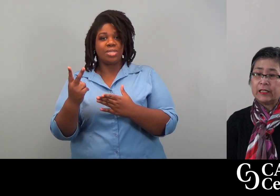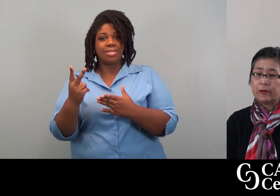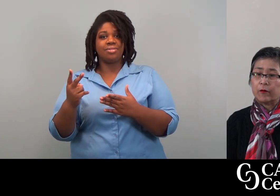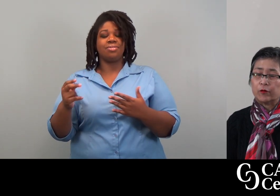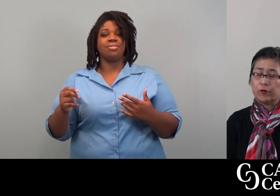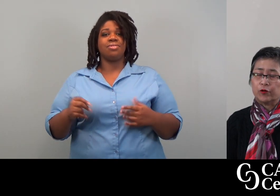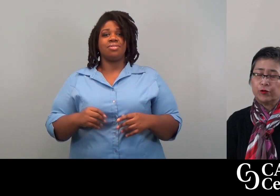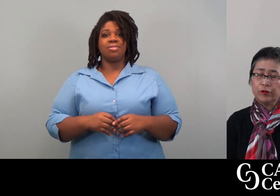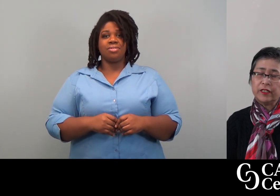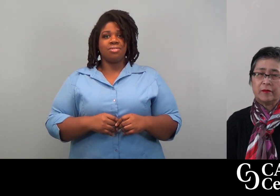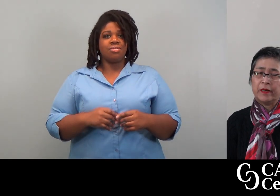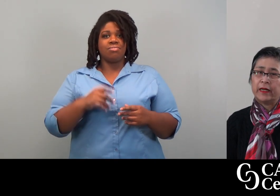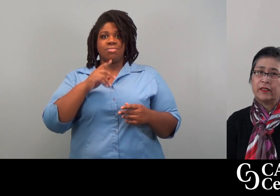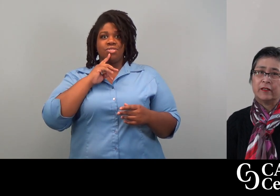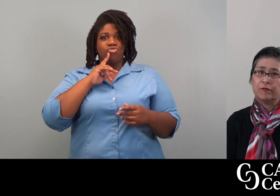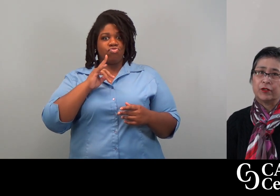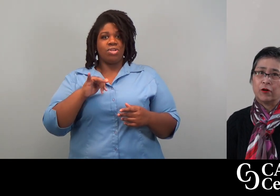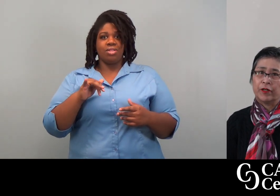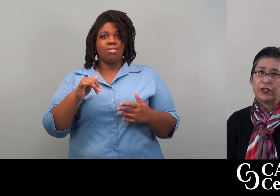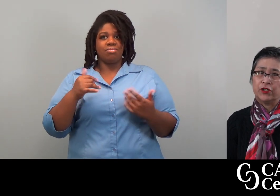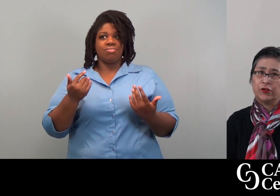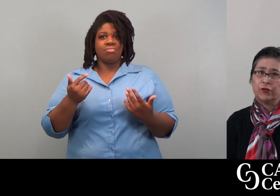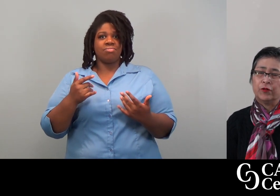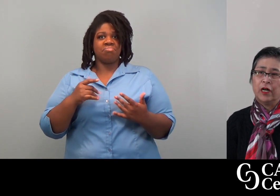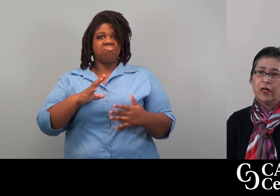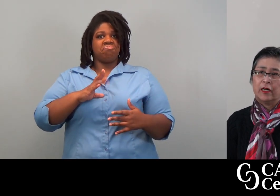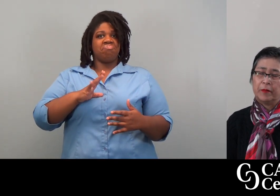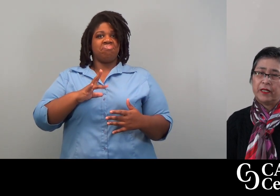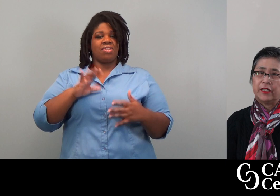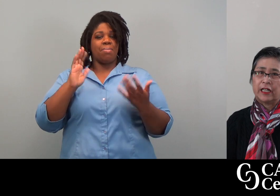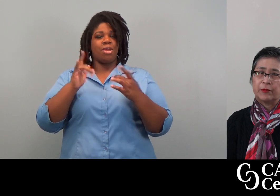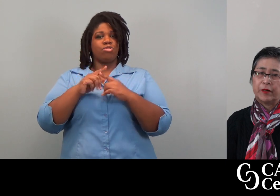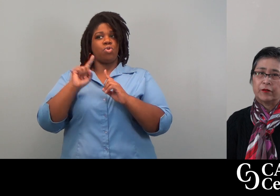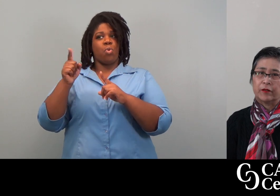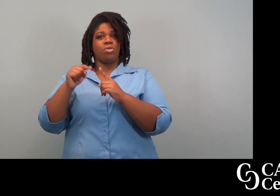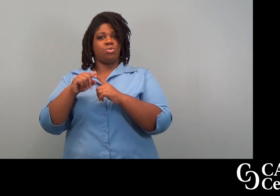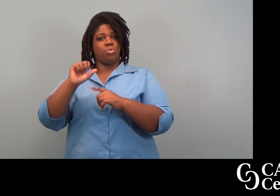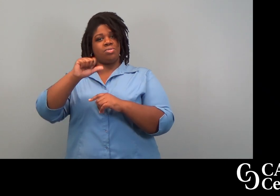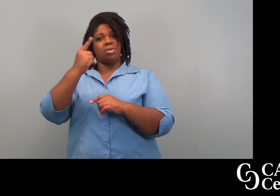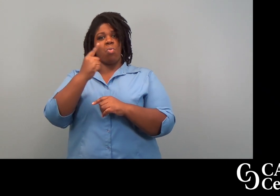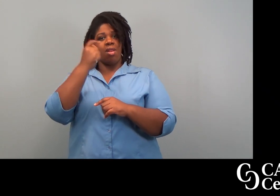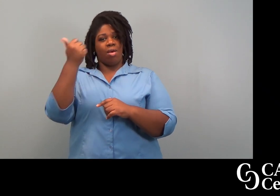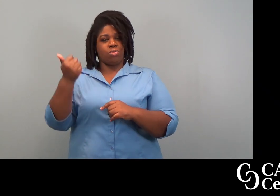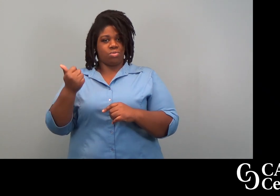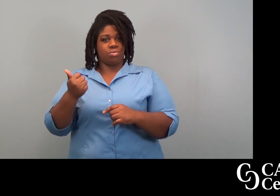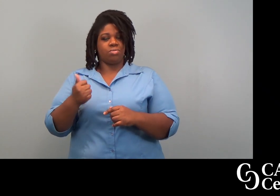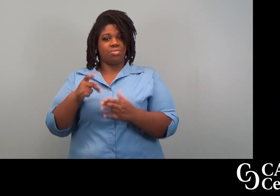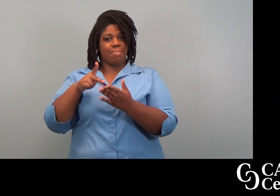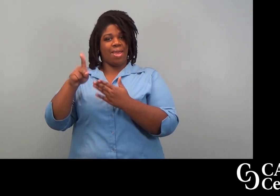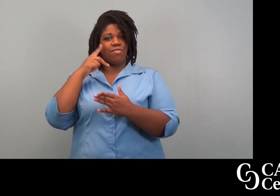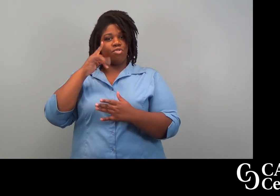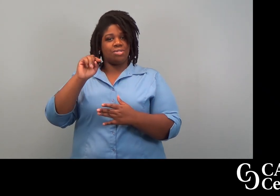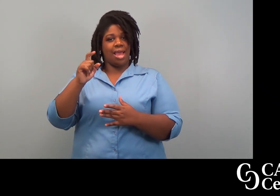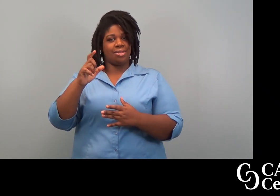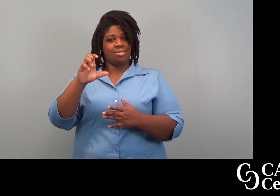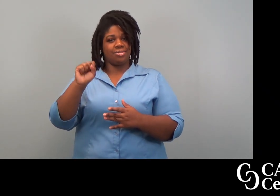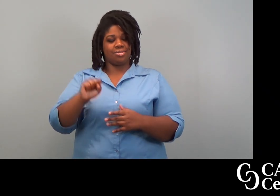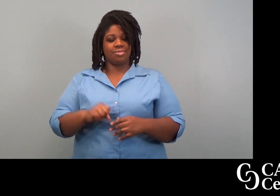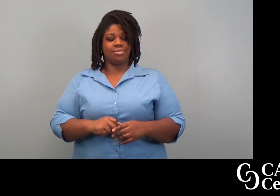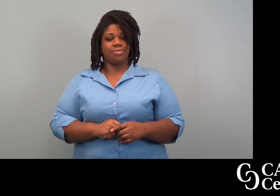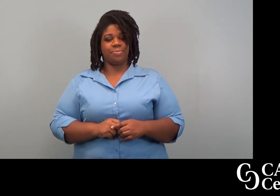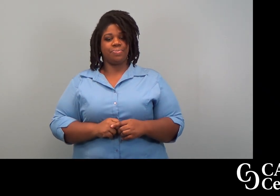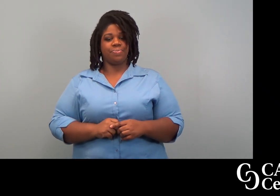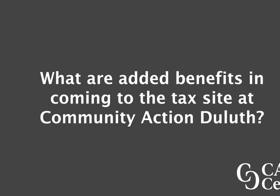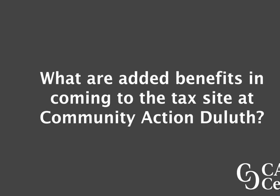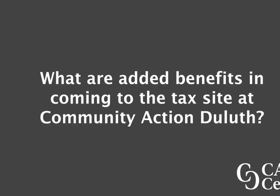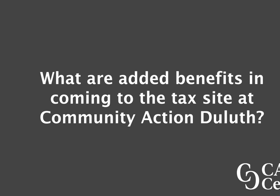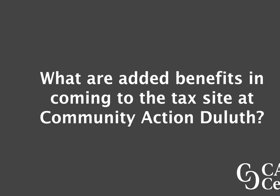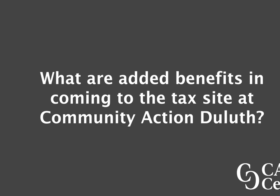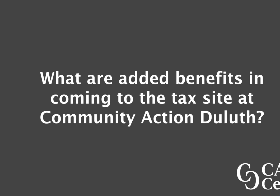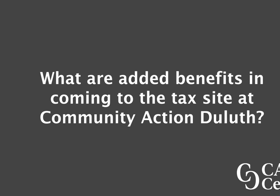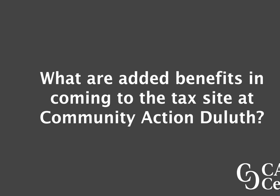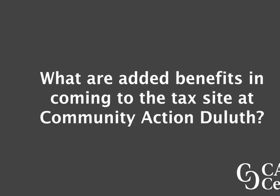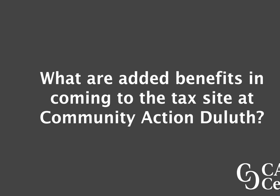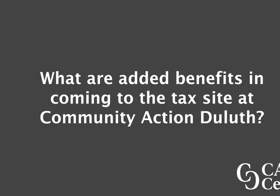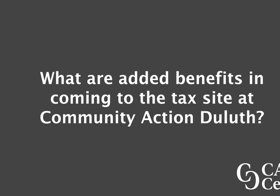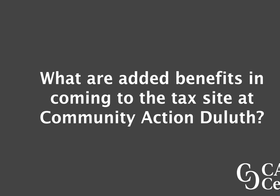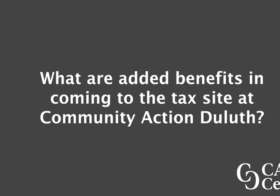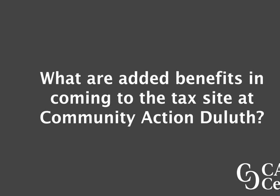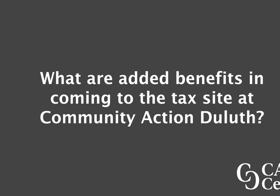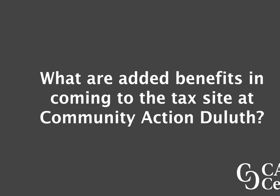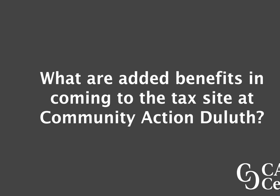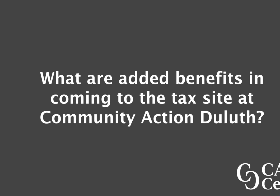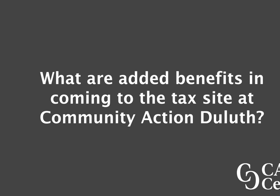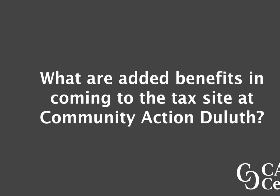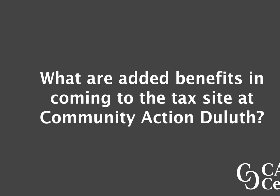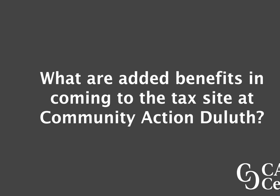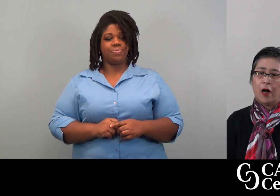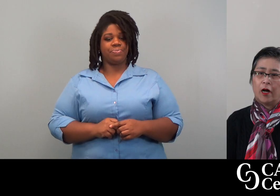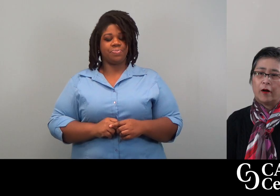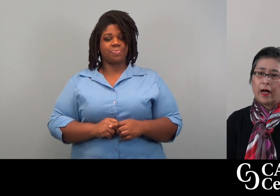It's truly competitive with going to a paid tax preparer.